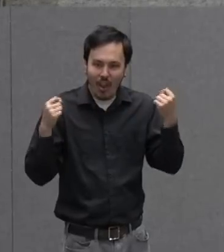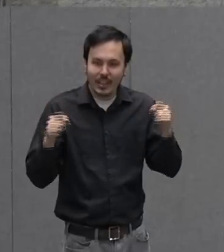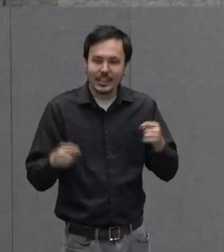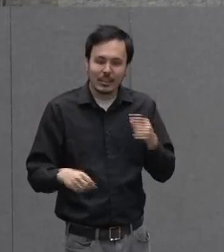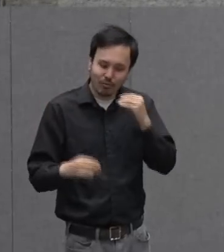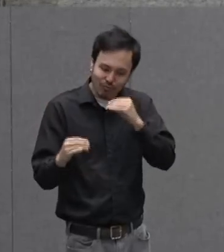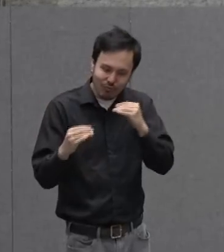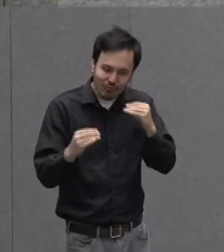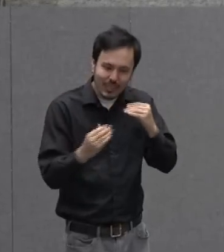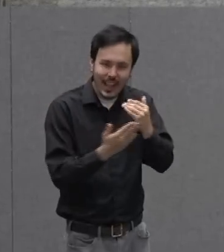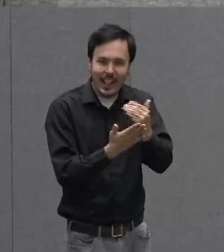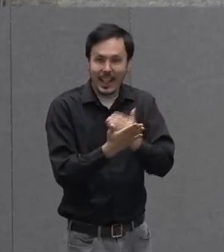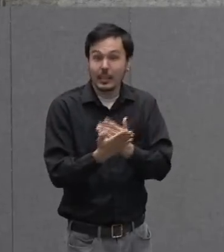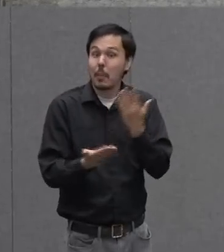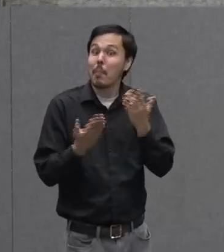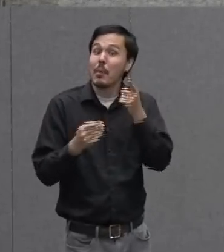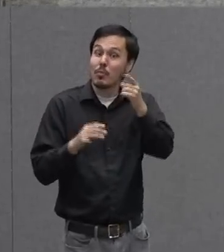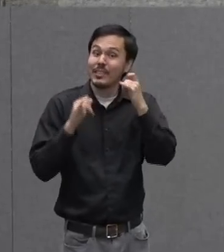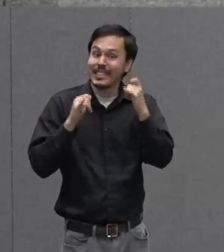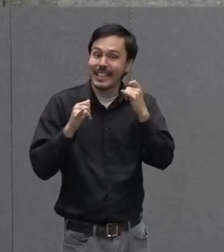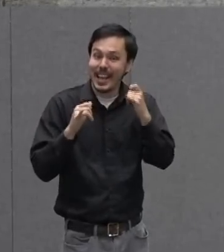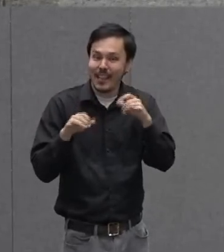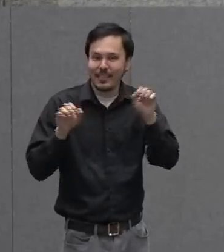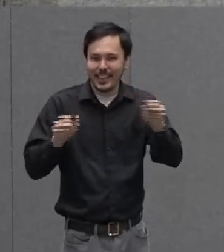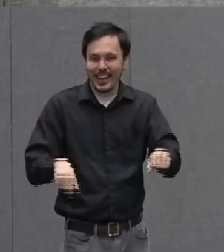to some of your toys. Have a wonderful day.